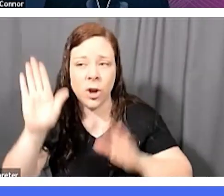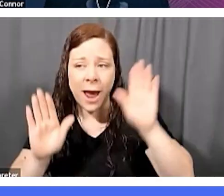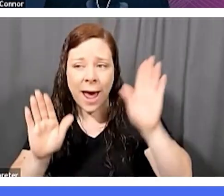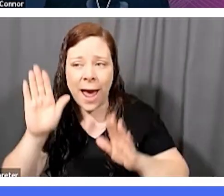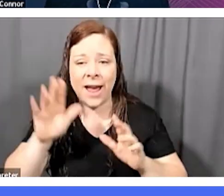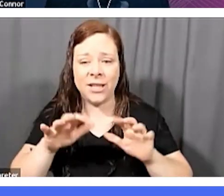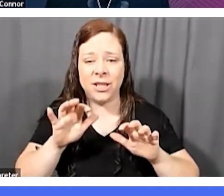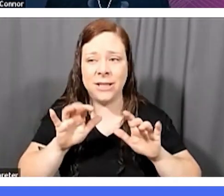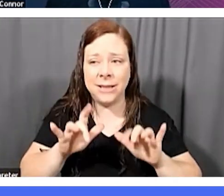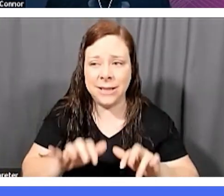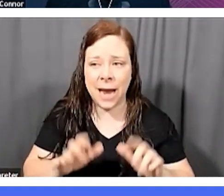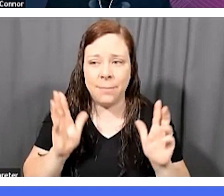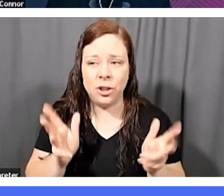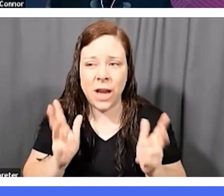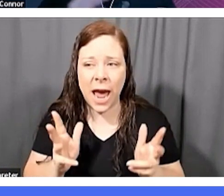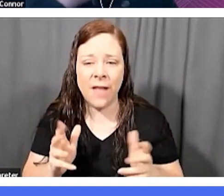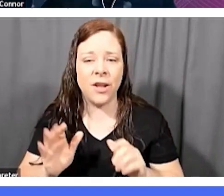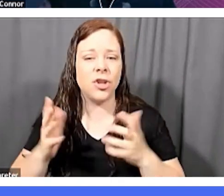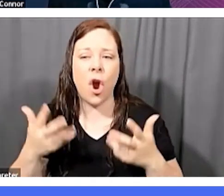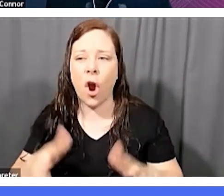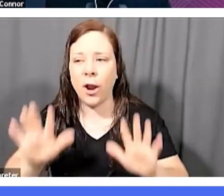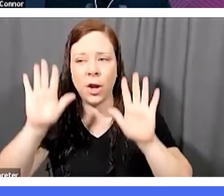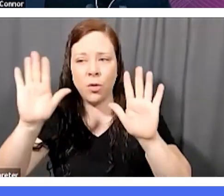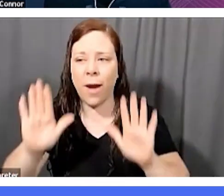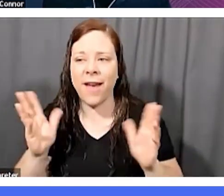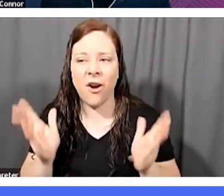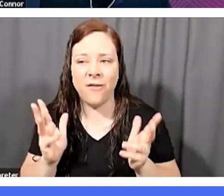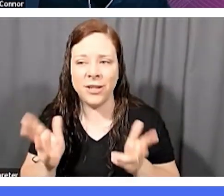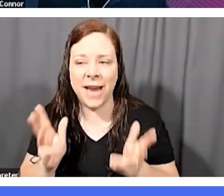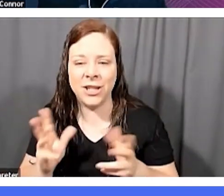I see there's already some great conversation going in the chat. Keep it going. It won't upset me.